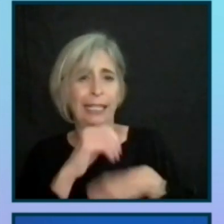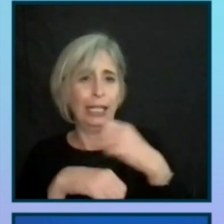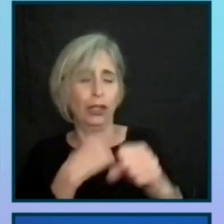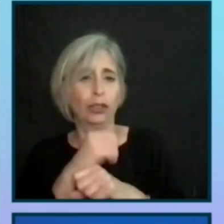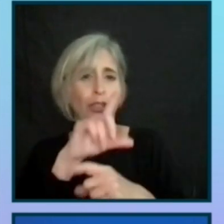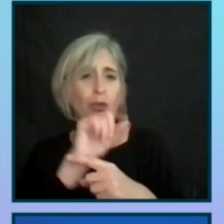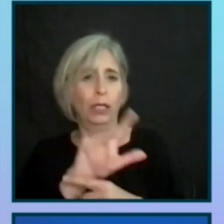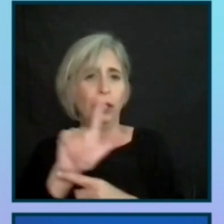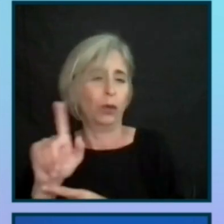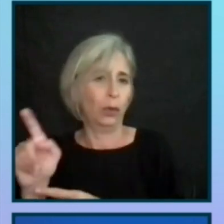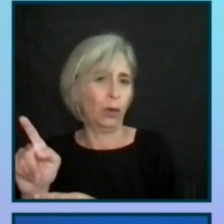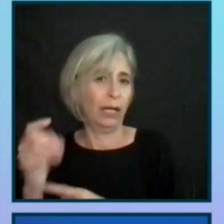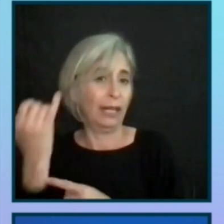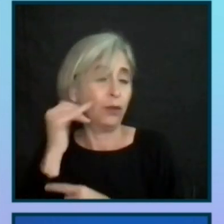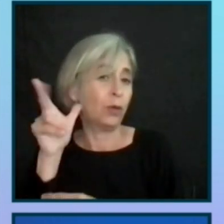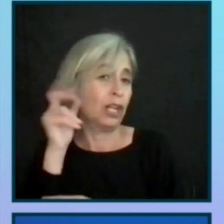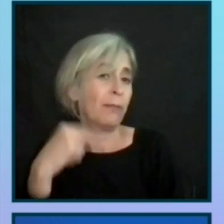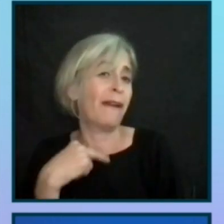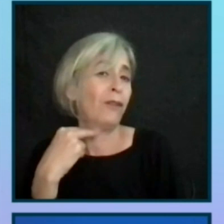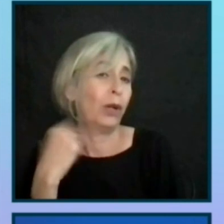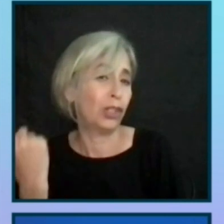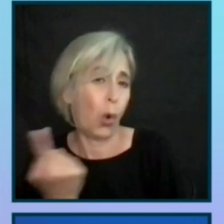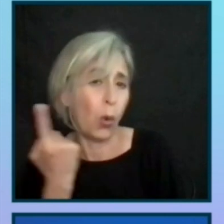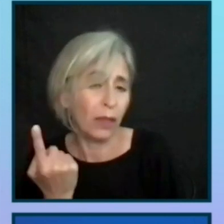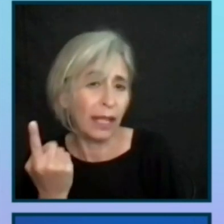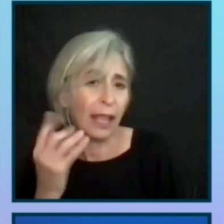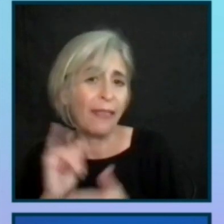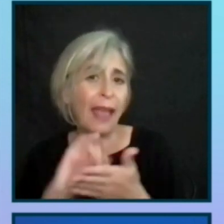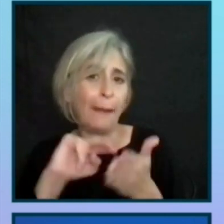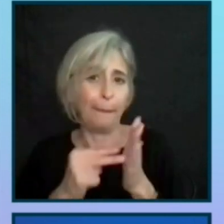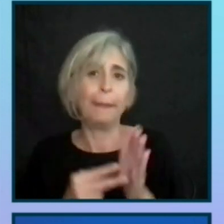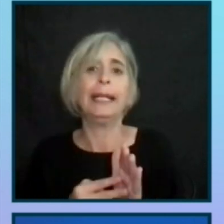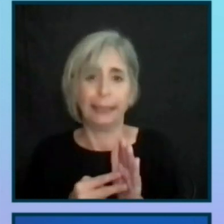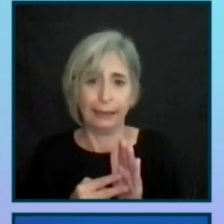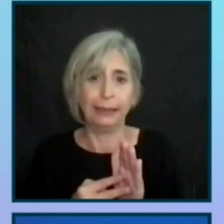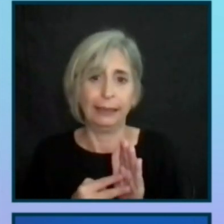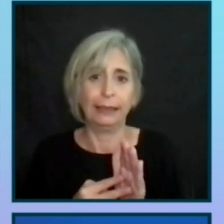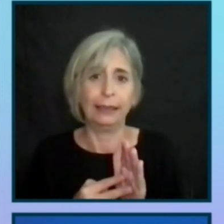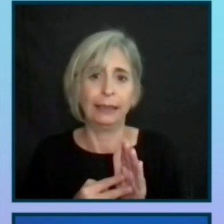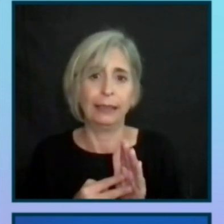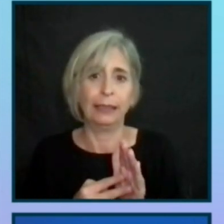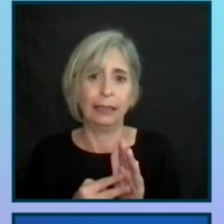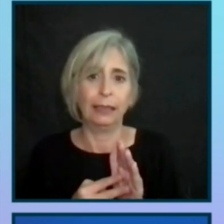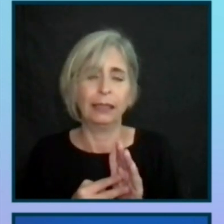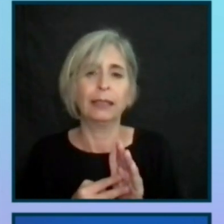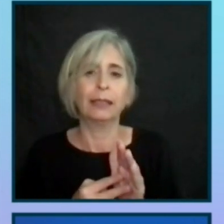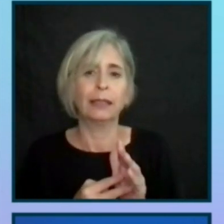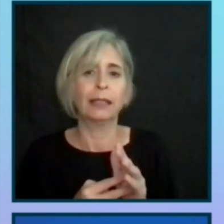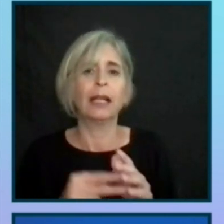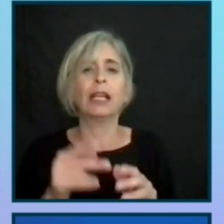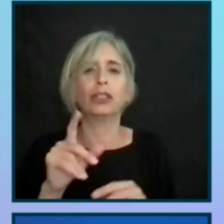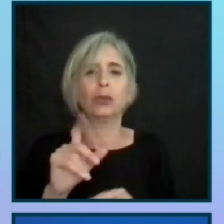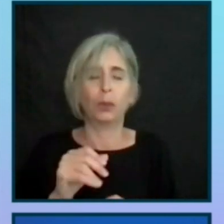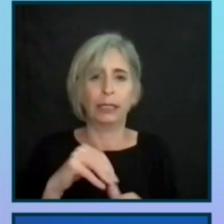what I'm just saying is that that accessible without difficulty just in 2019 was a 29%